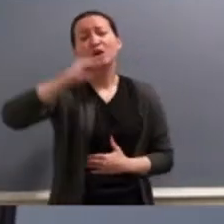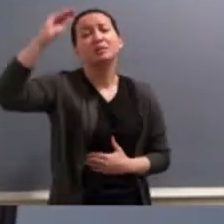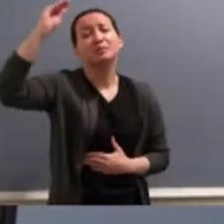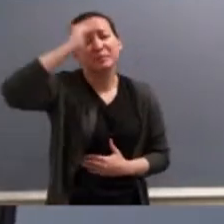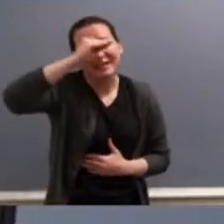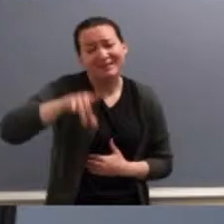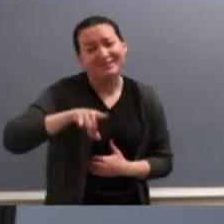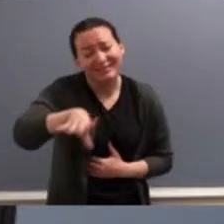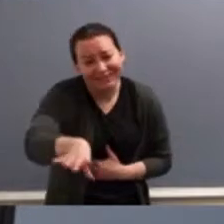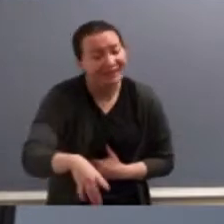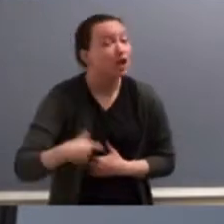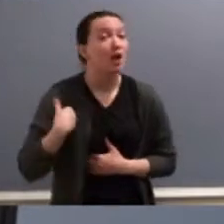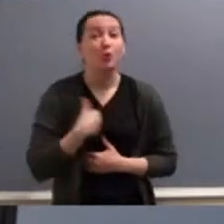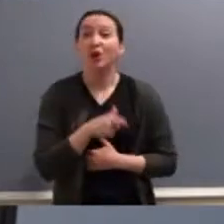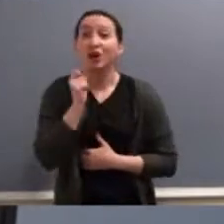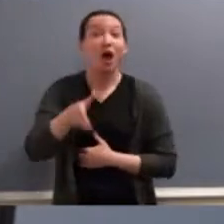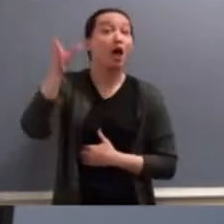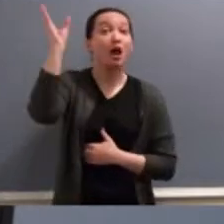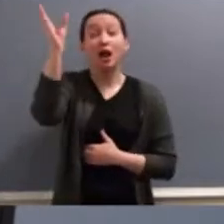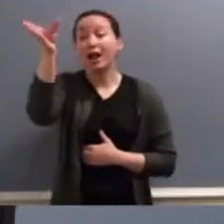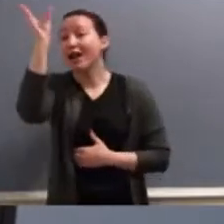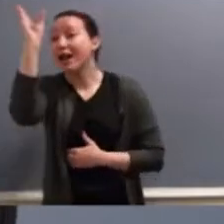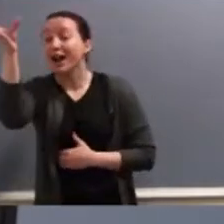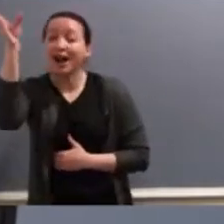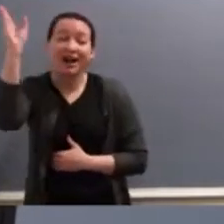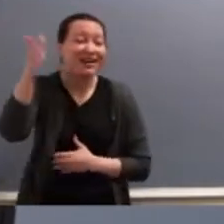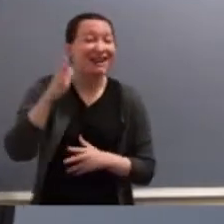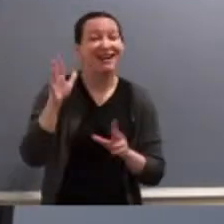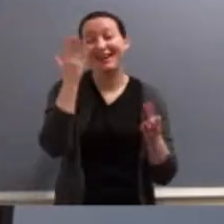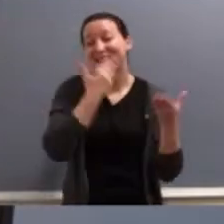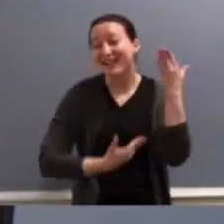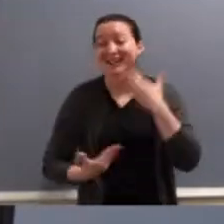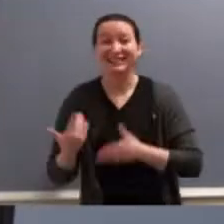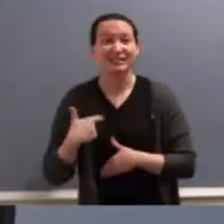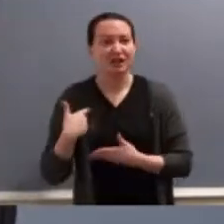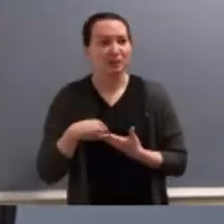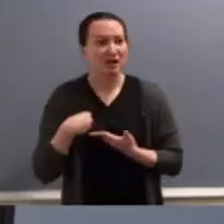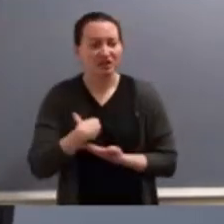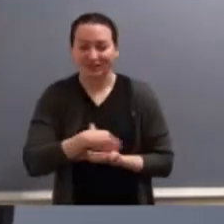we are not just putting this together and going through the motions of having budget hearings and